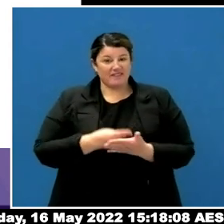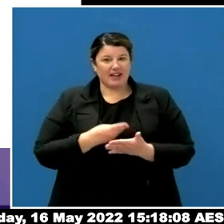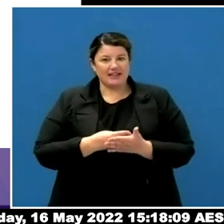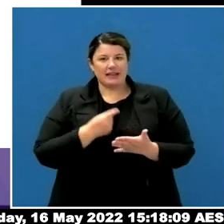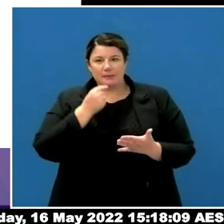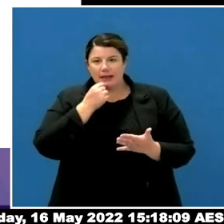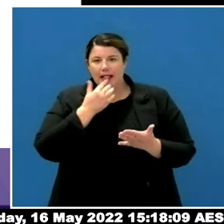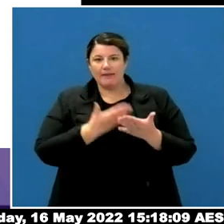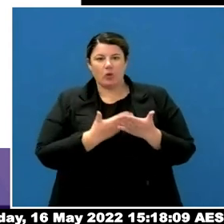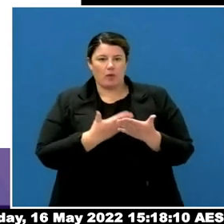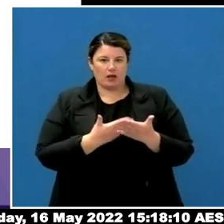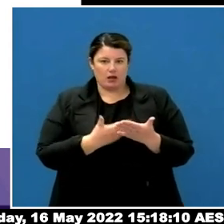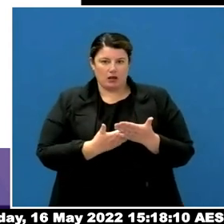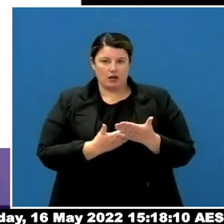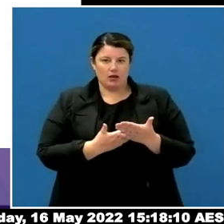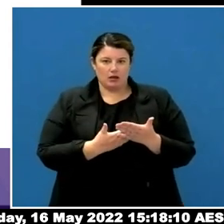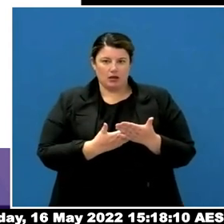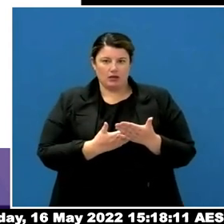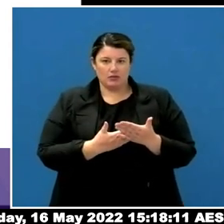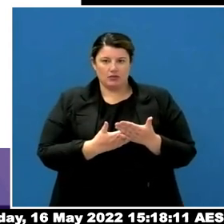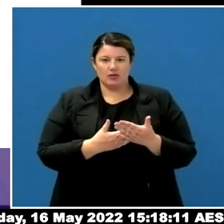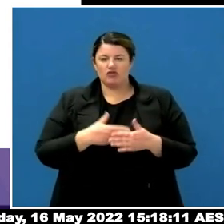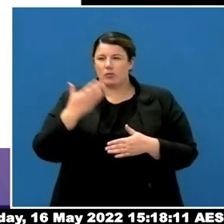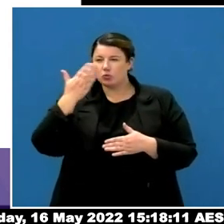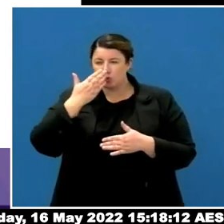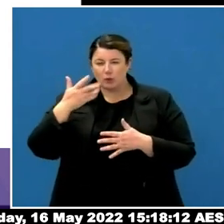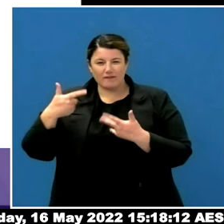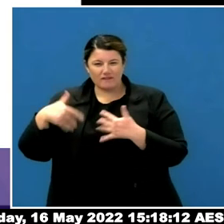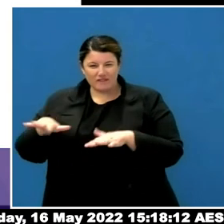being at school, and because he had already turned 18 he was able to access Club Afford